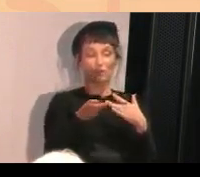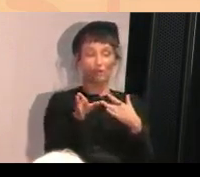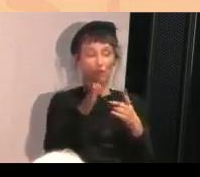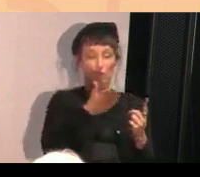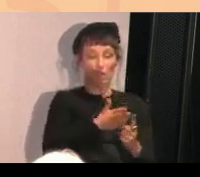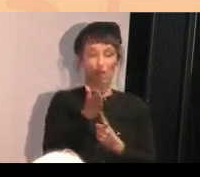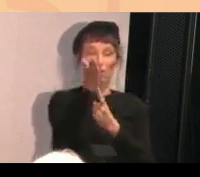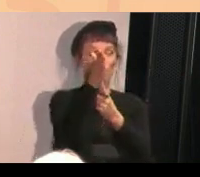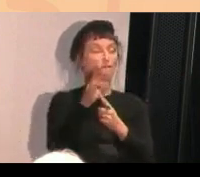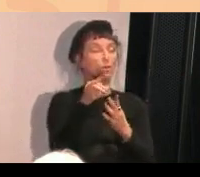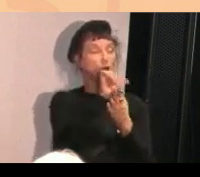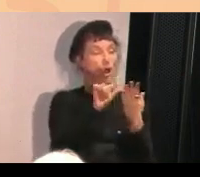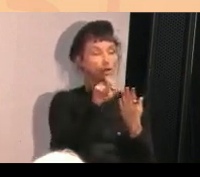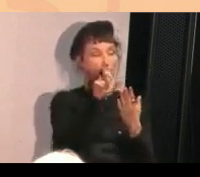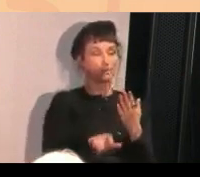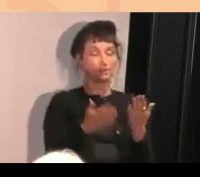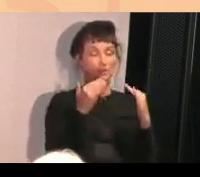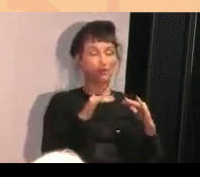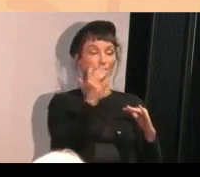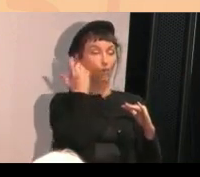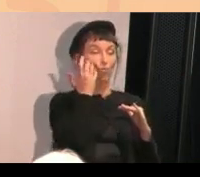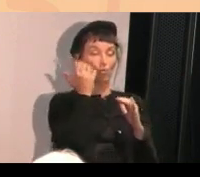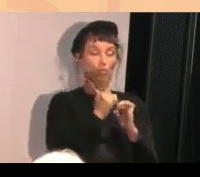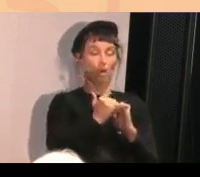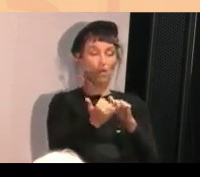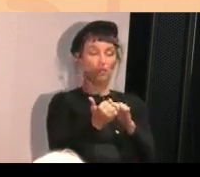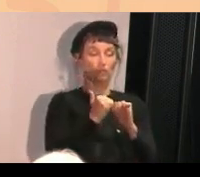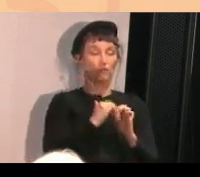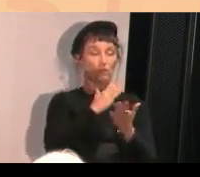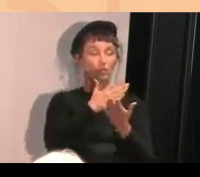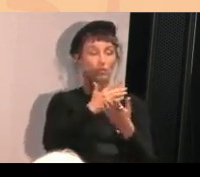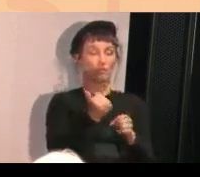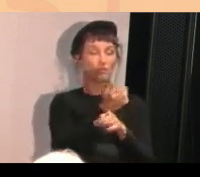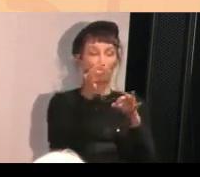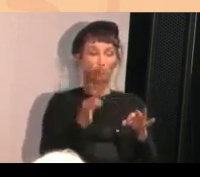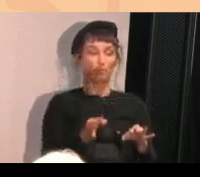for artists and a formal partnership for a shared decision-making with First Nations